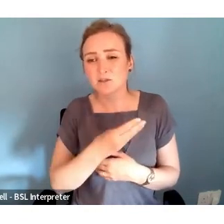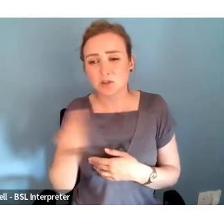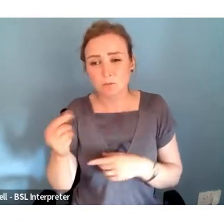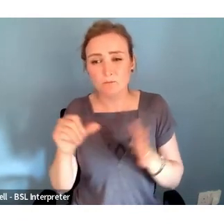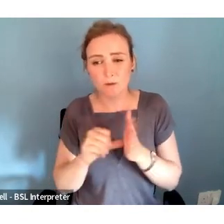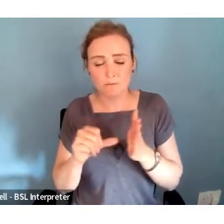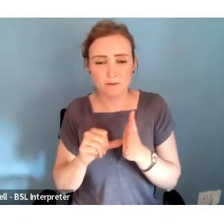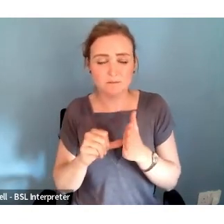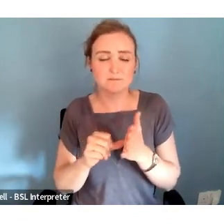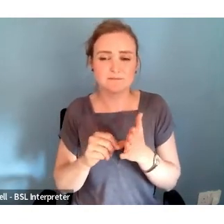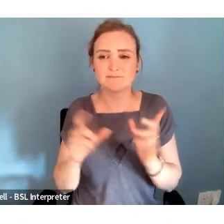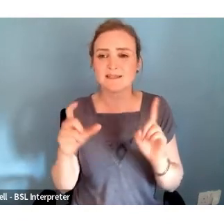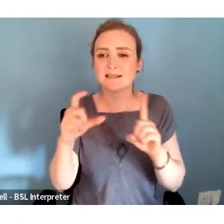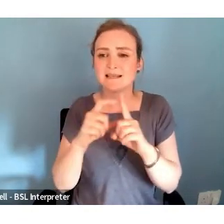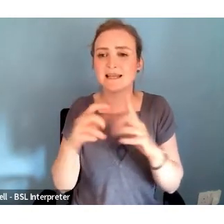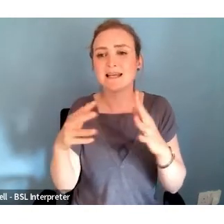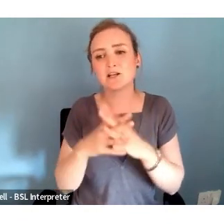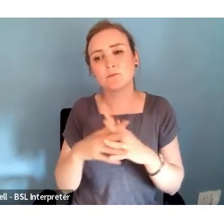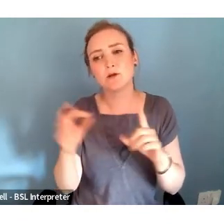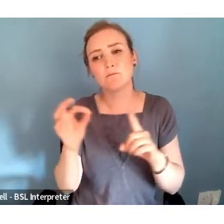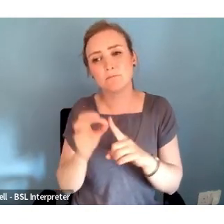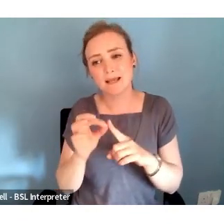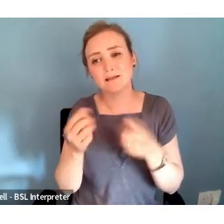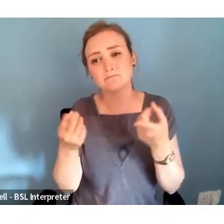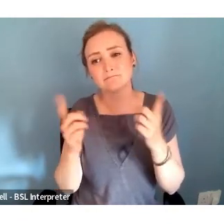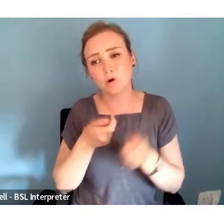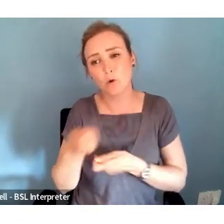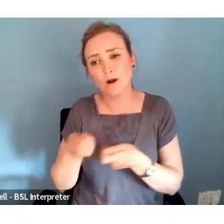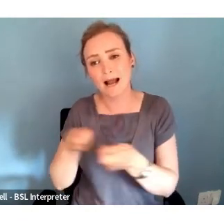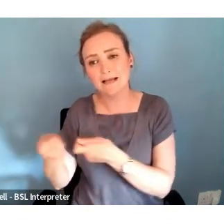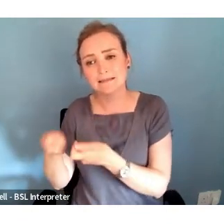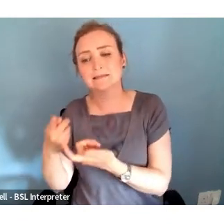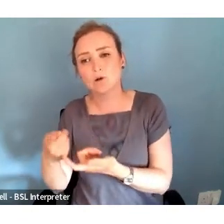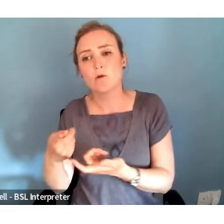But I would say it is a very strong statement that